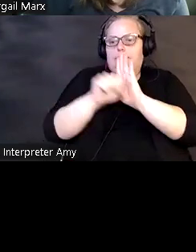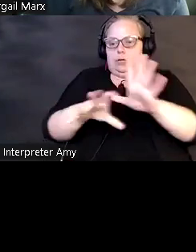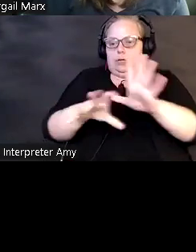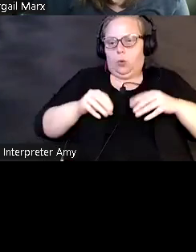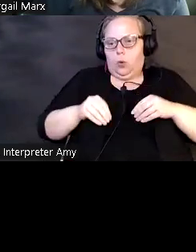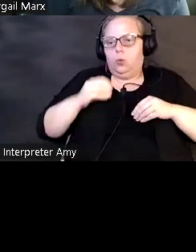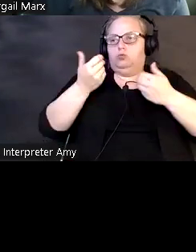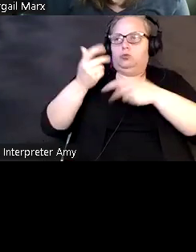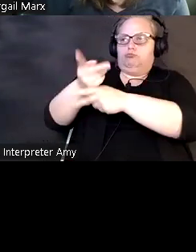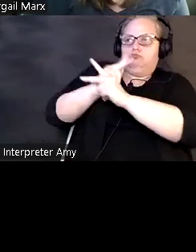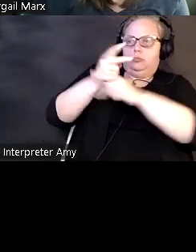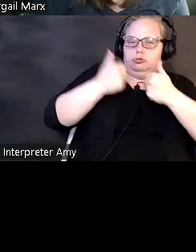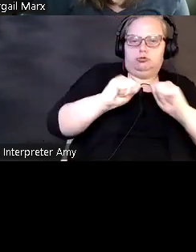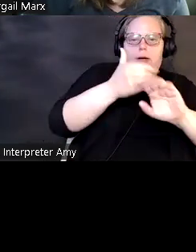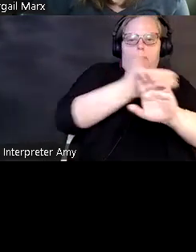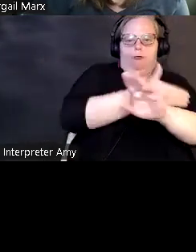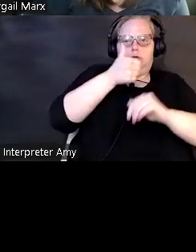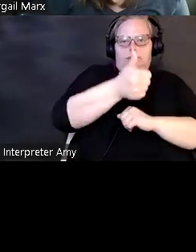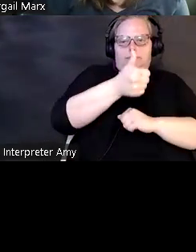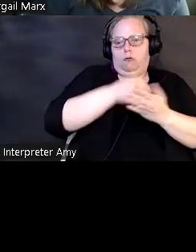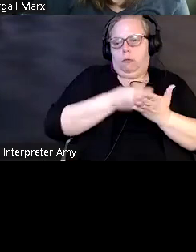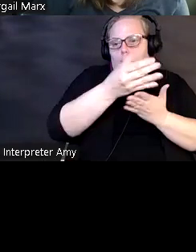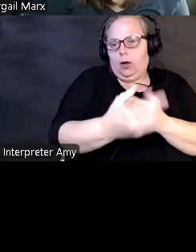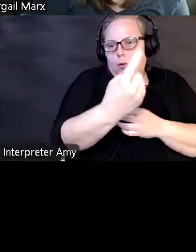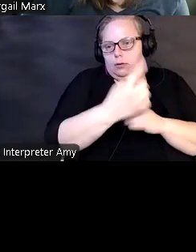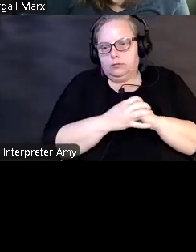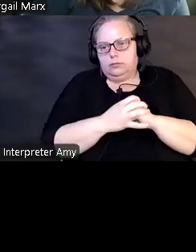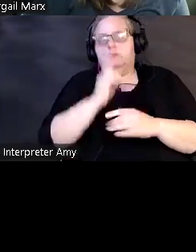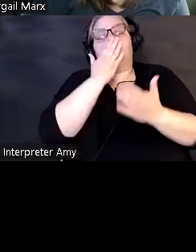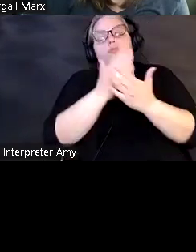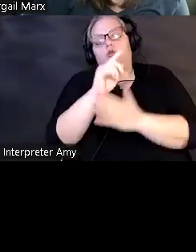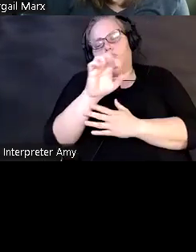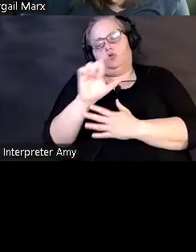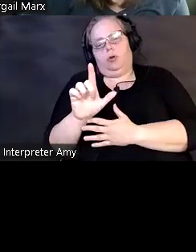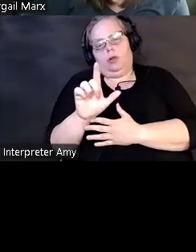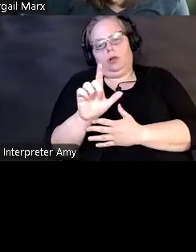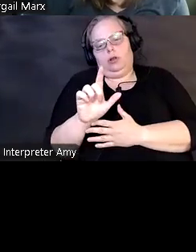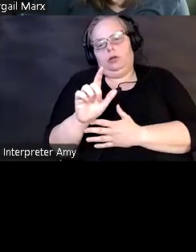They are -- it just such a great tool to have access to for all of your assistive